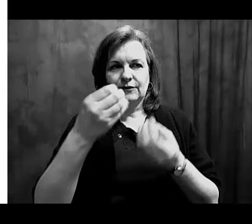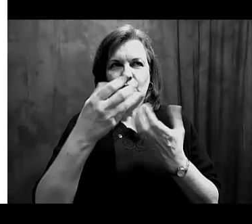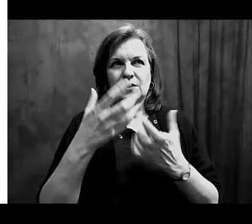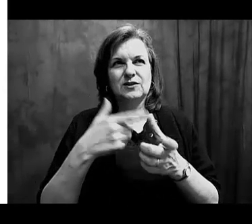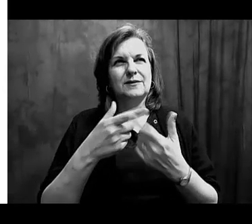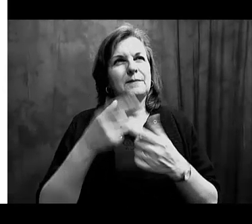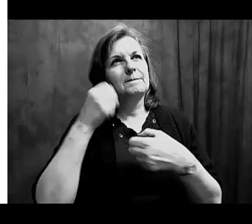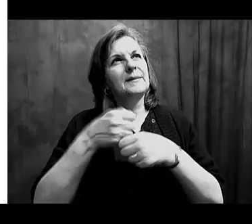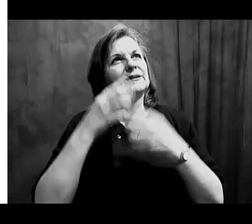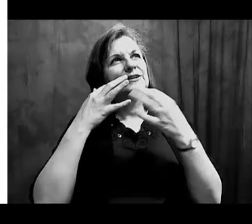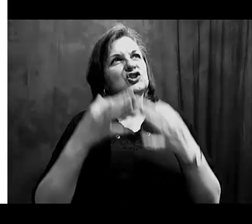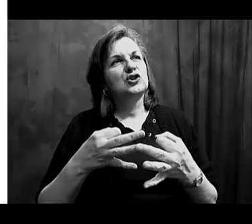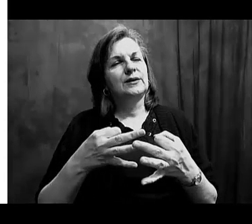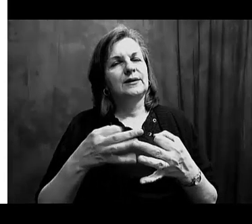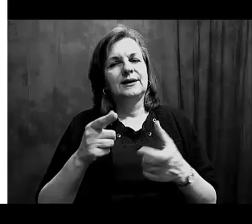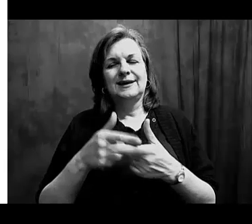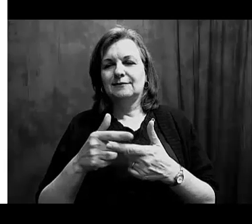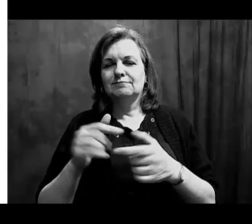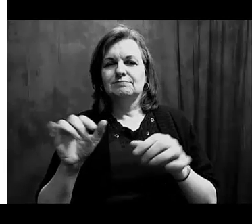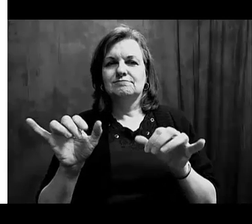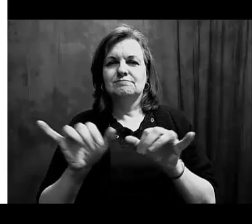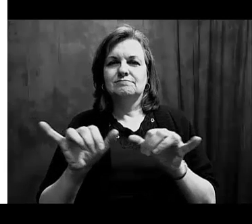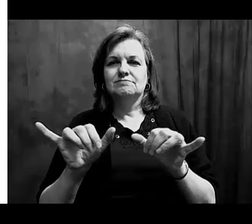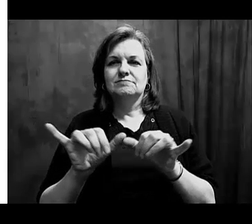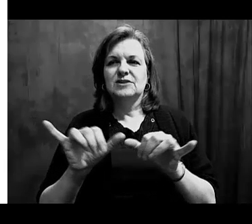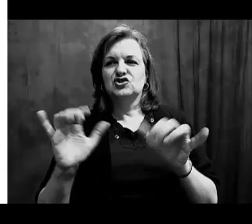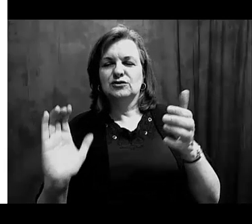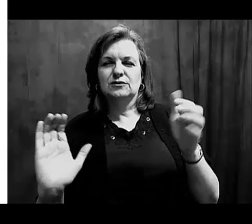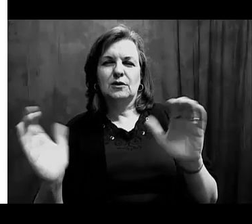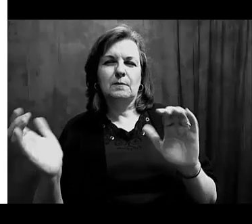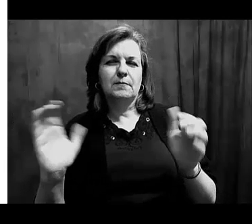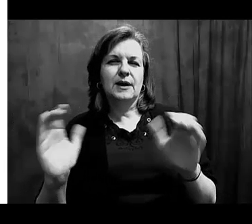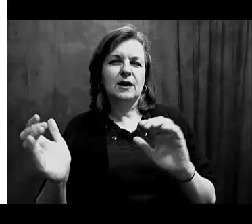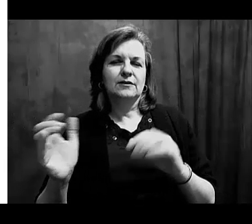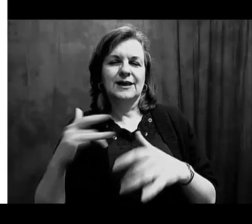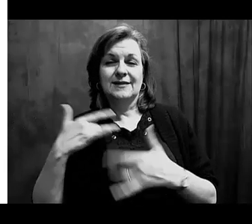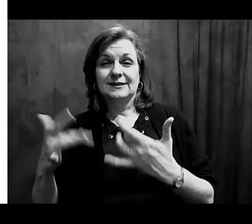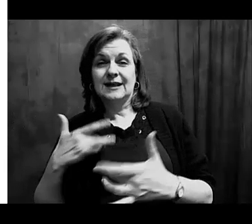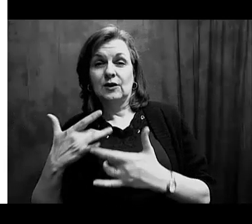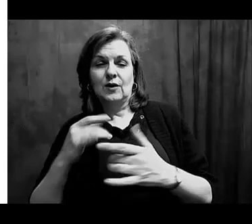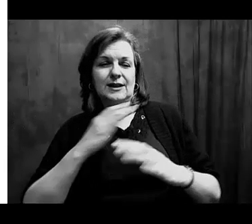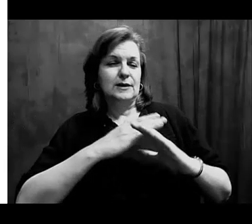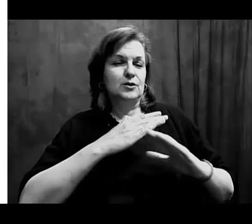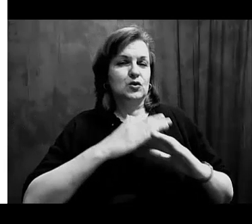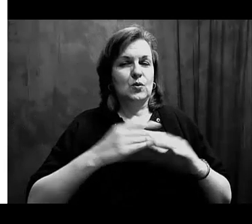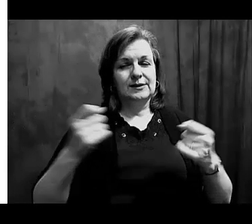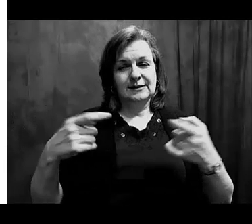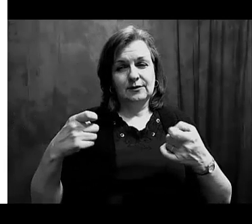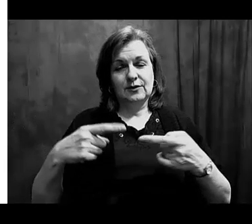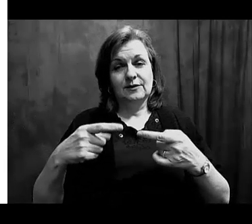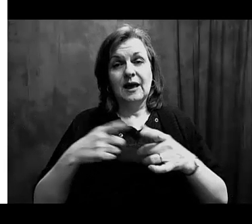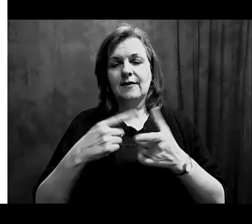going to weigh the excitatory and the inhibitory and then there will be a stimulus ONLY IF